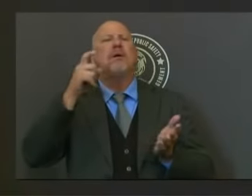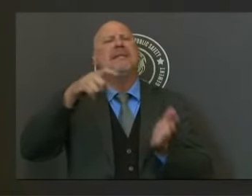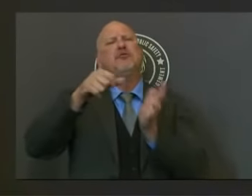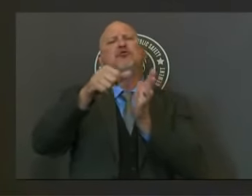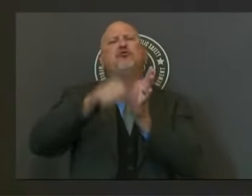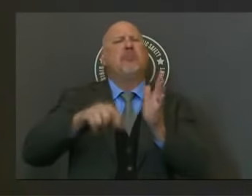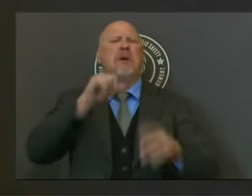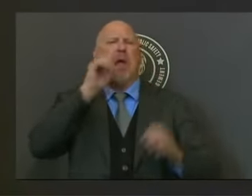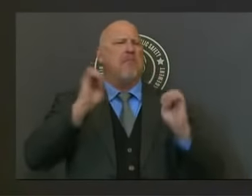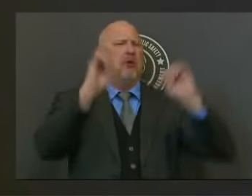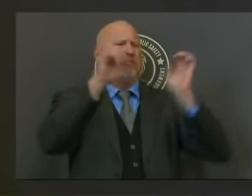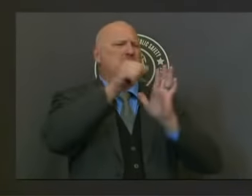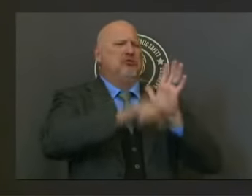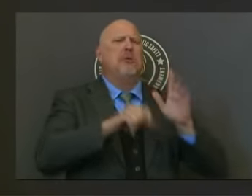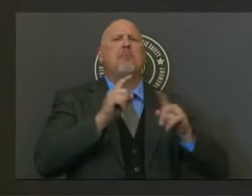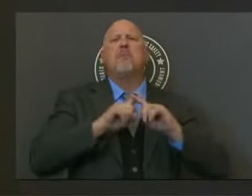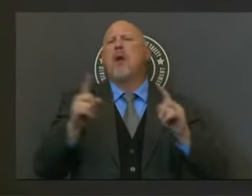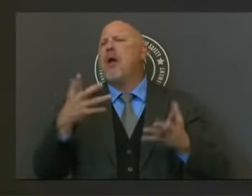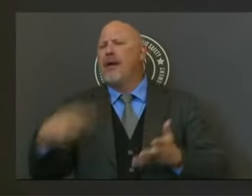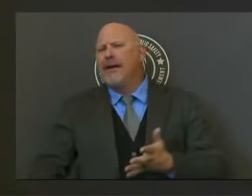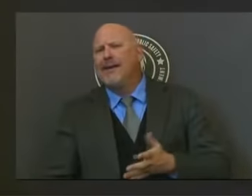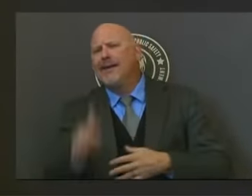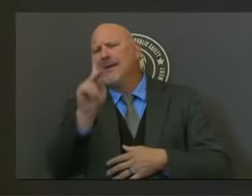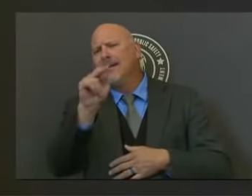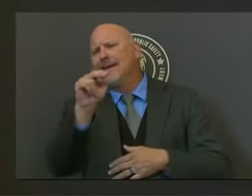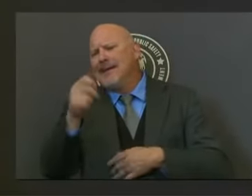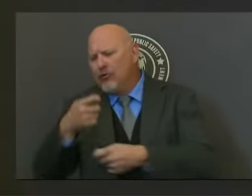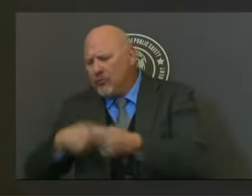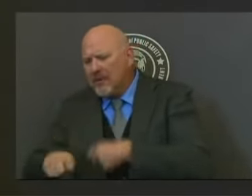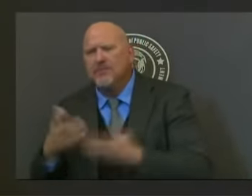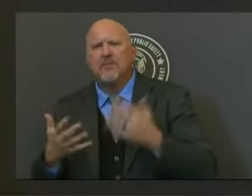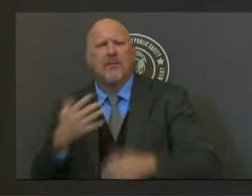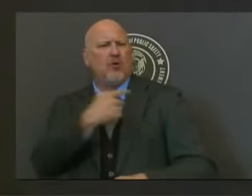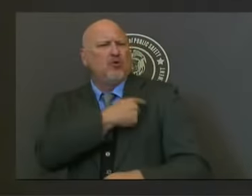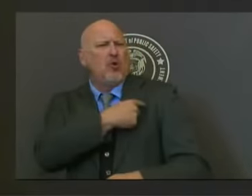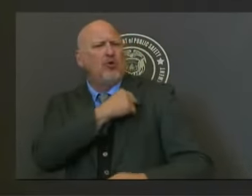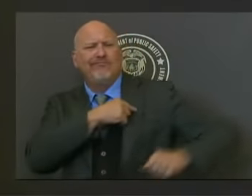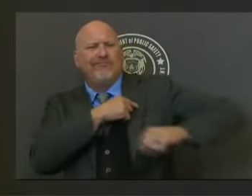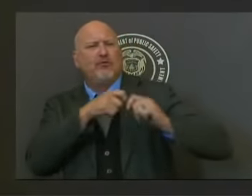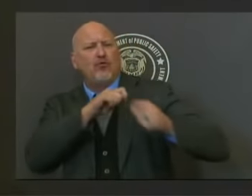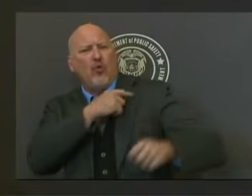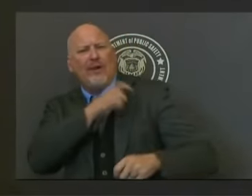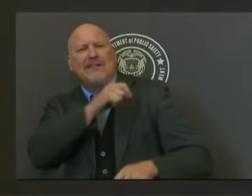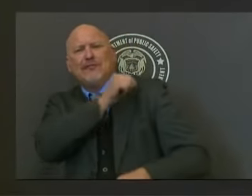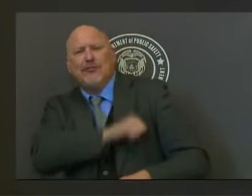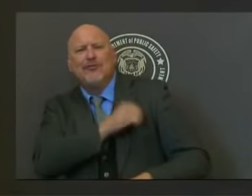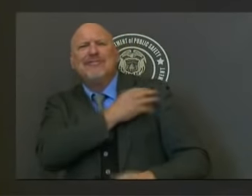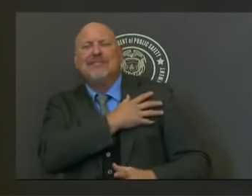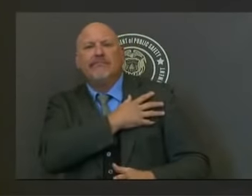S. servers is taking place and it really is causing a lot of